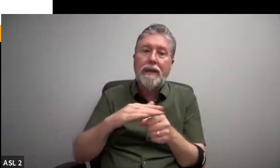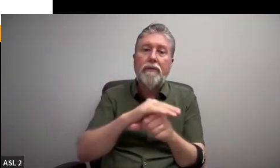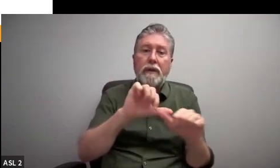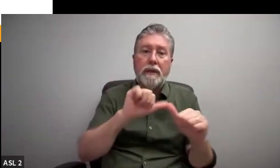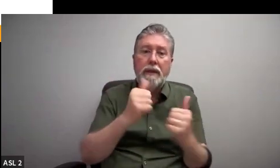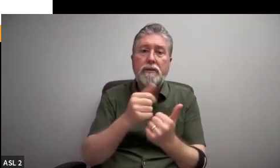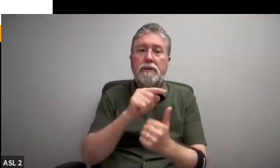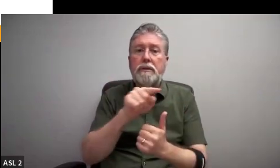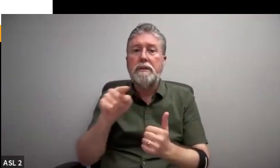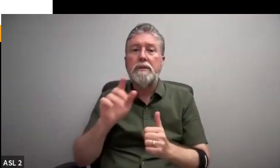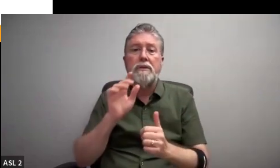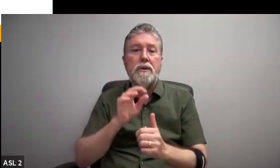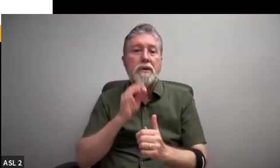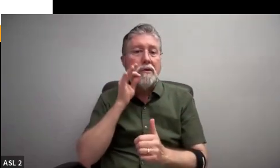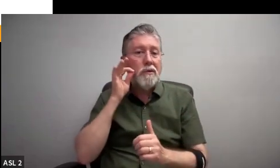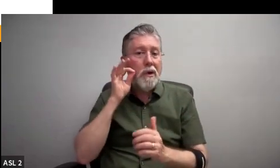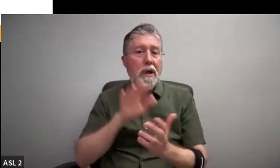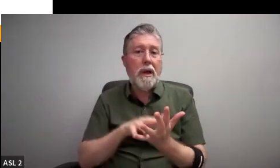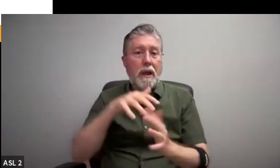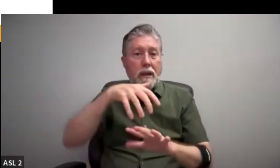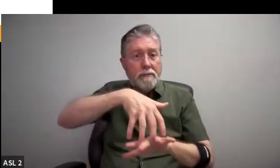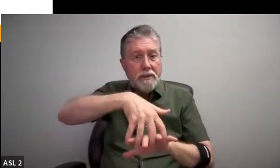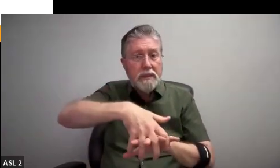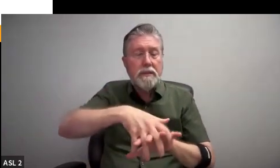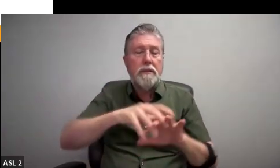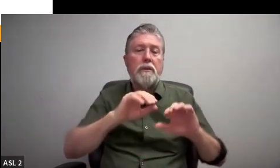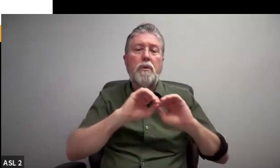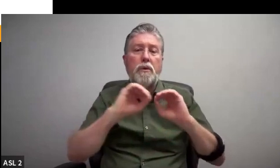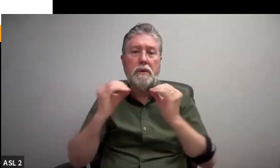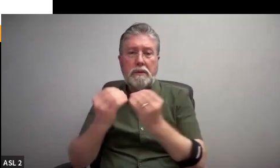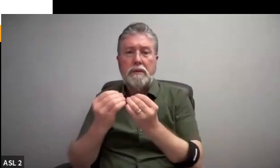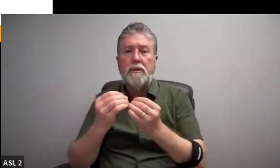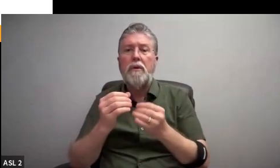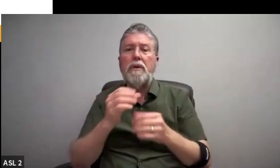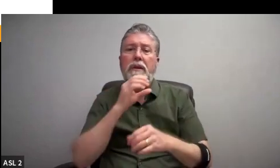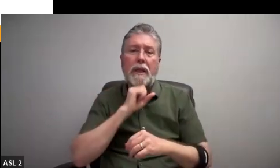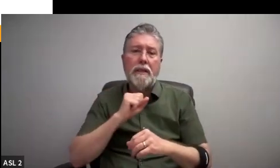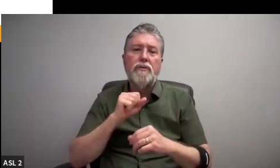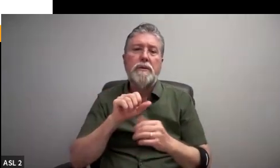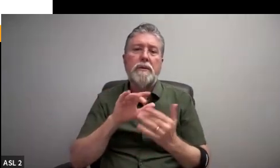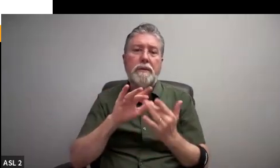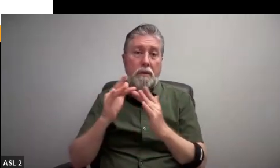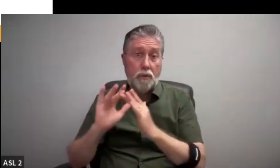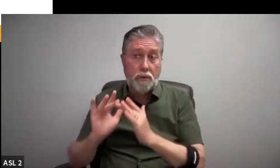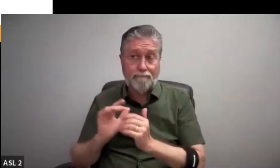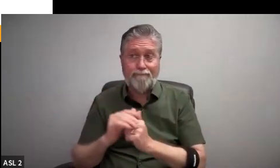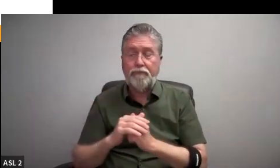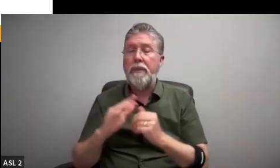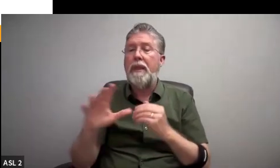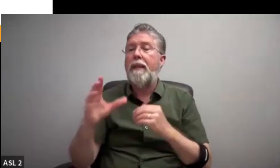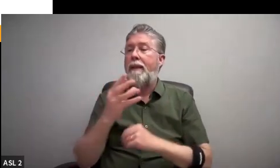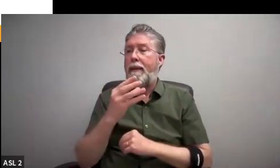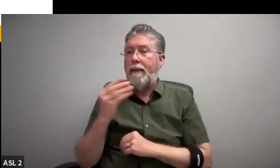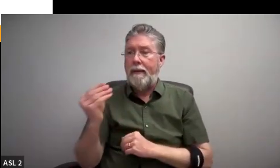tribes and tribal organizations, and other parts of the aging network. Additionally, as addressed